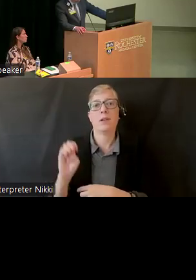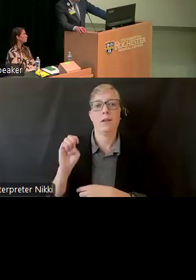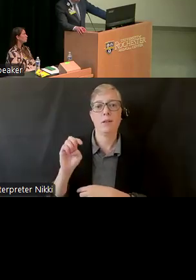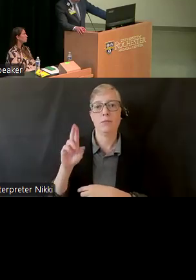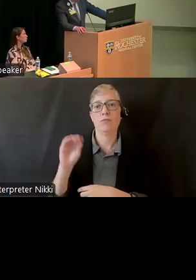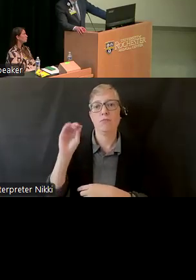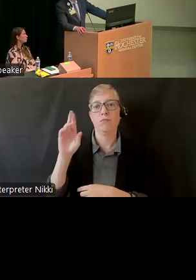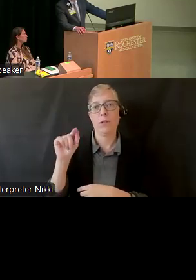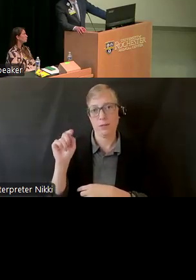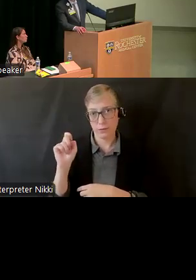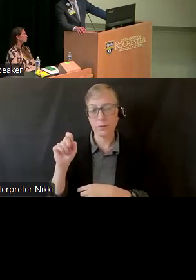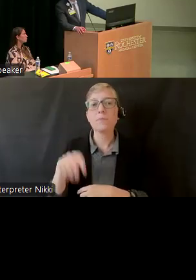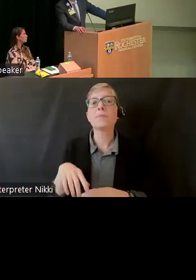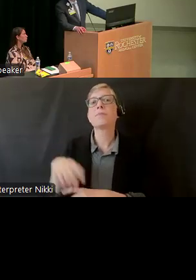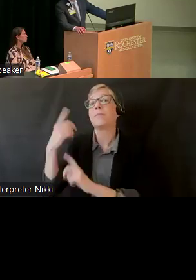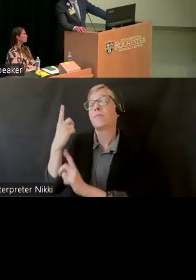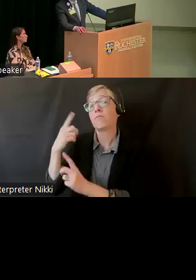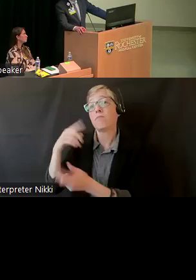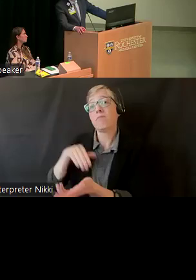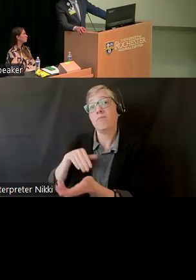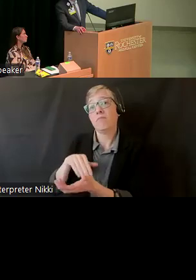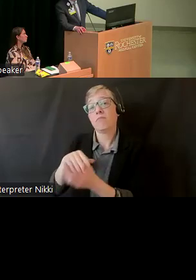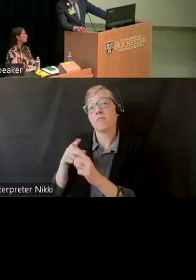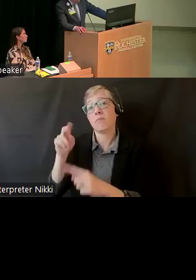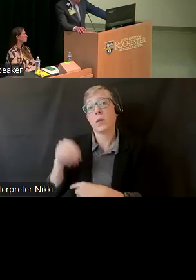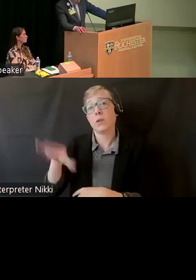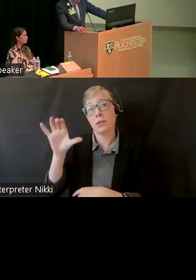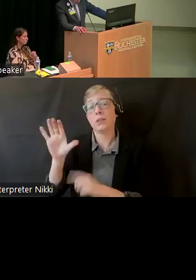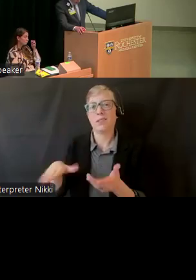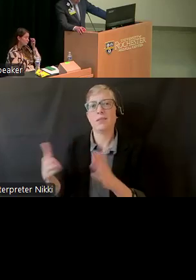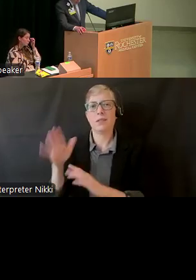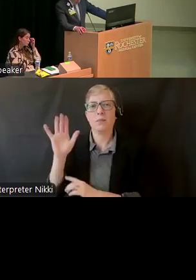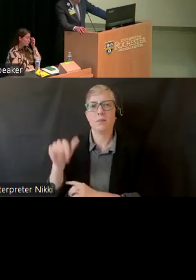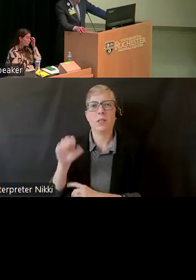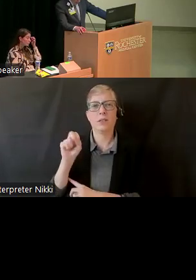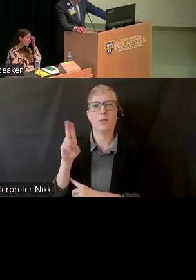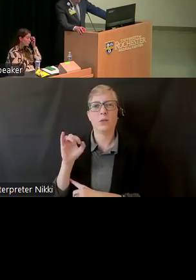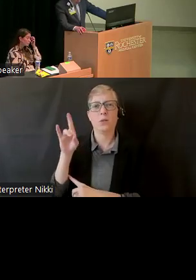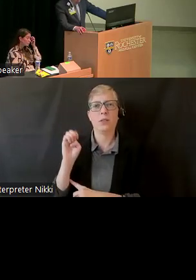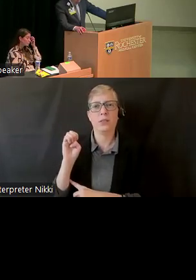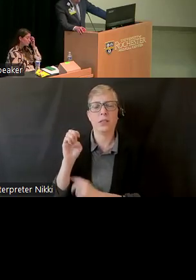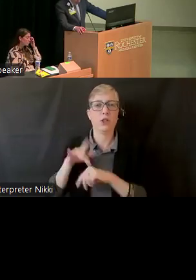medicine physician who died by suicide in the early days of the pandemic this is after she